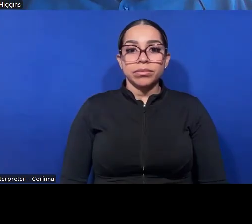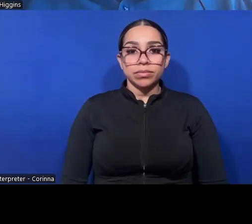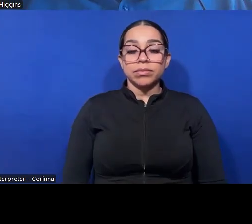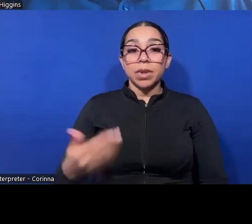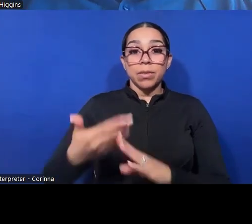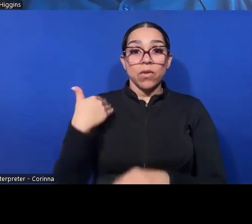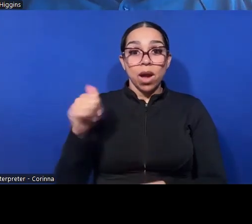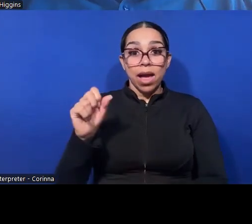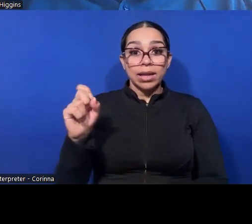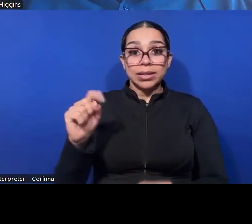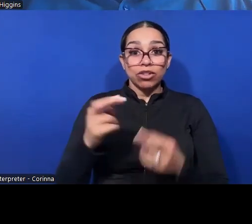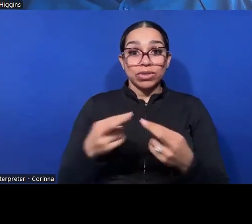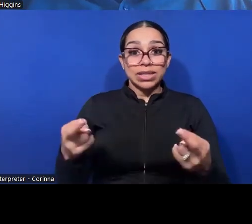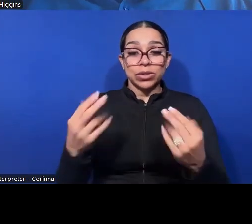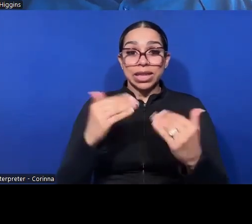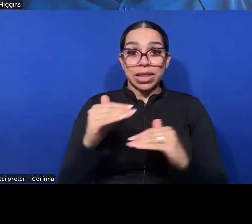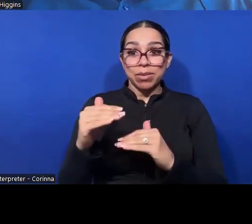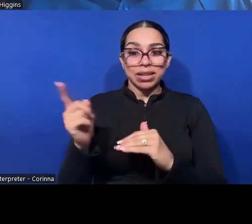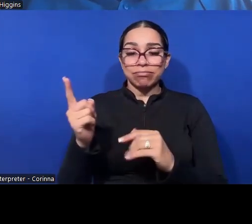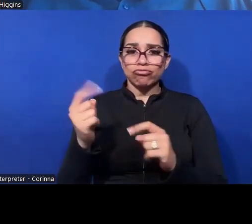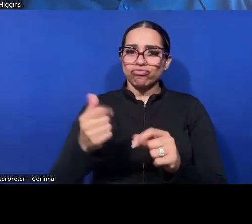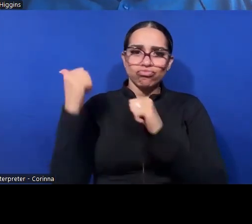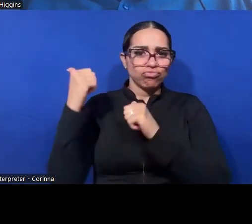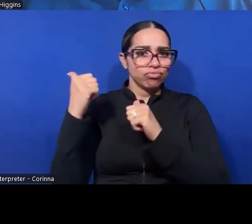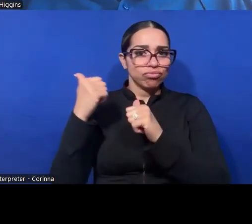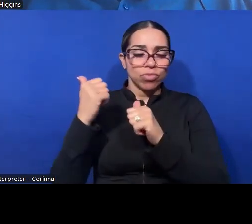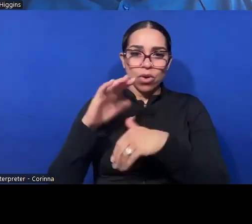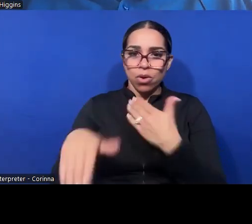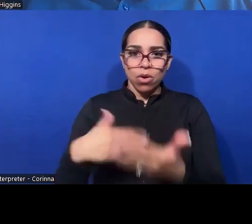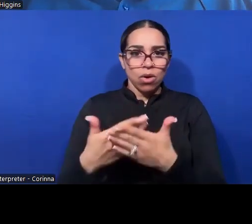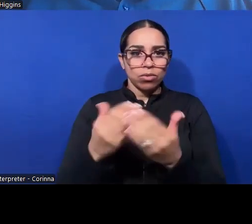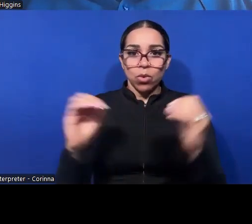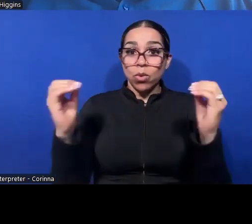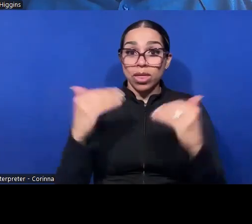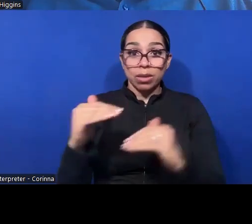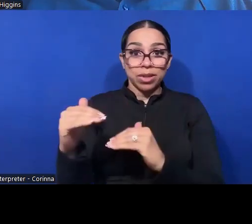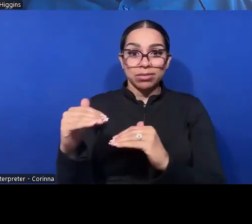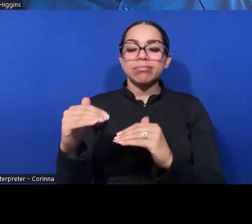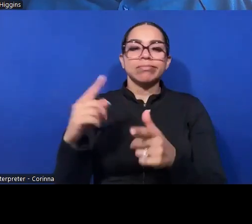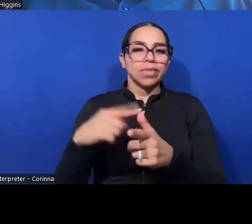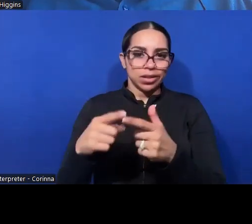And then they're they reinstated, these asset limits, starting in 2026.